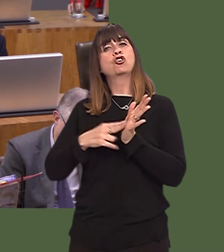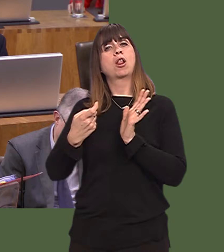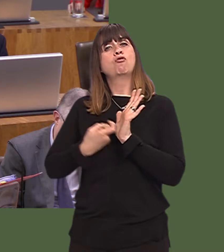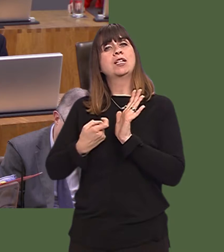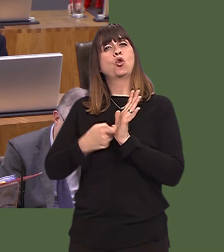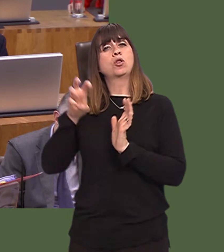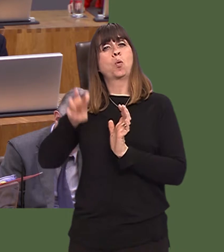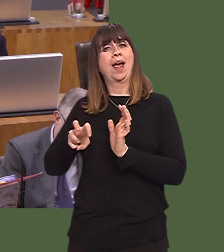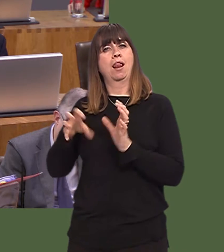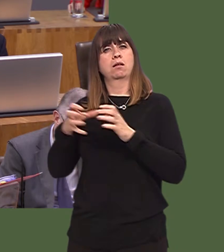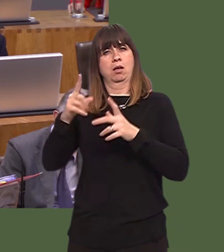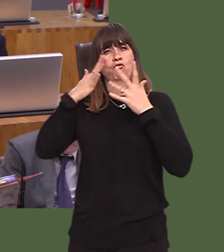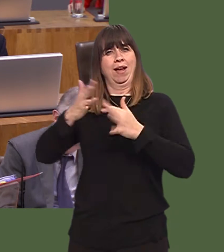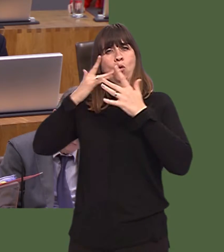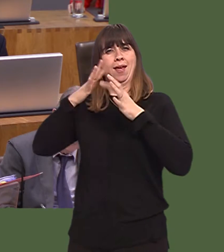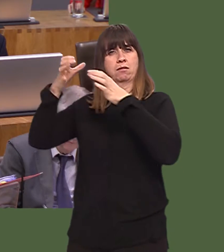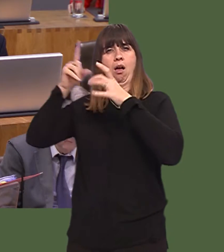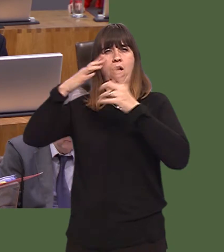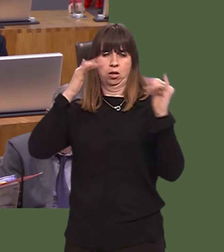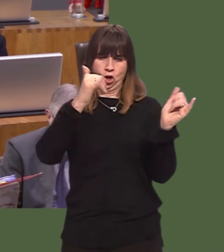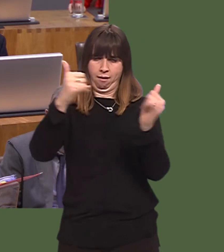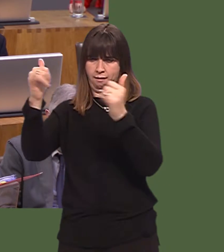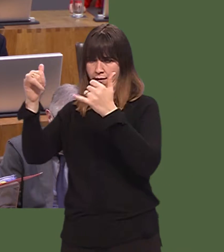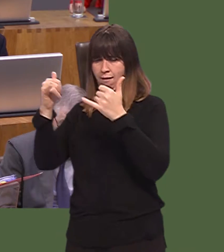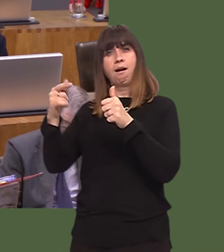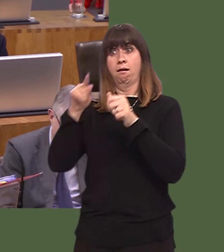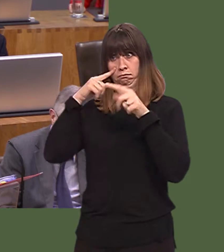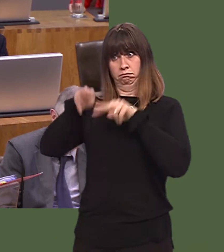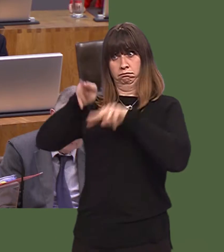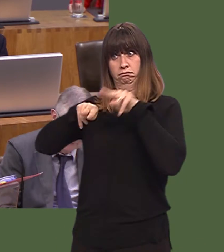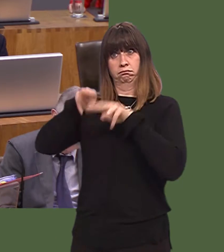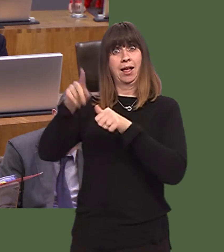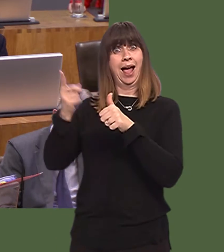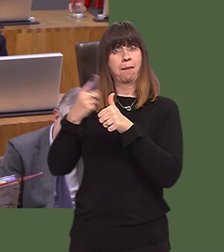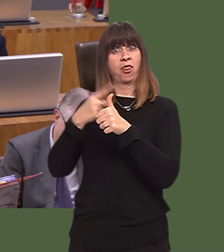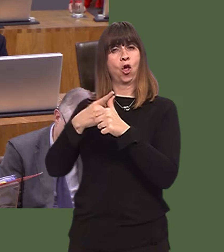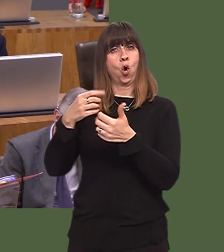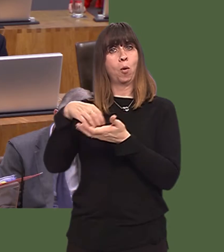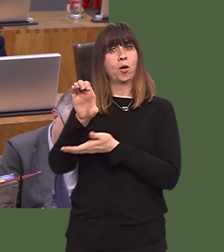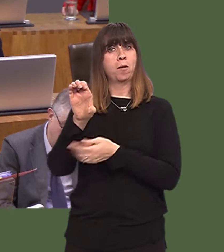environmental regulator responsible for modifying Aberthawís environmental permit so that it